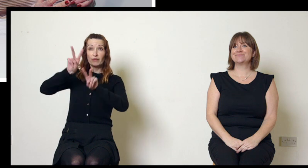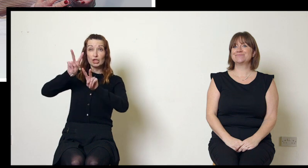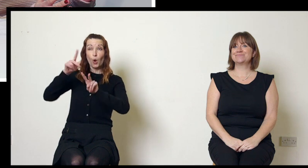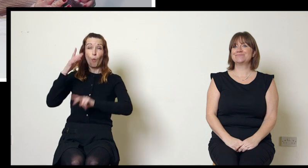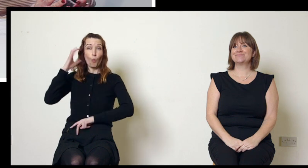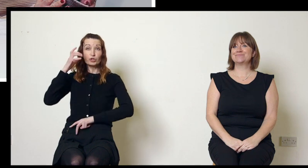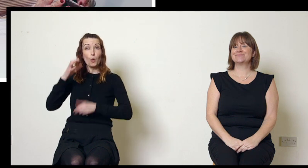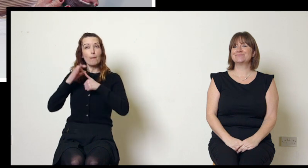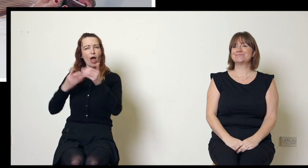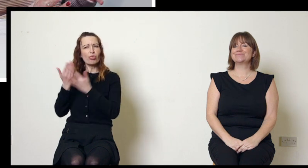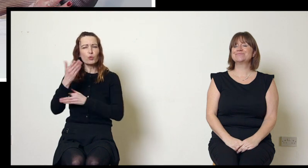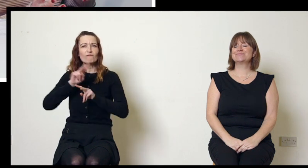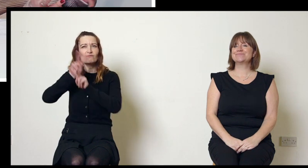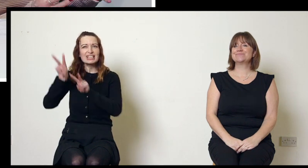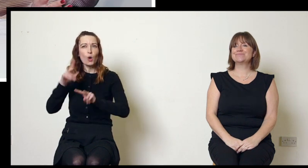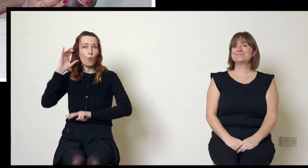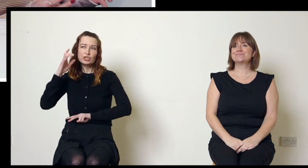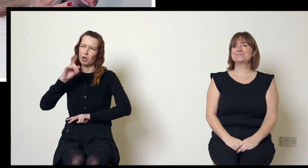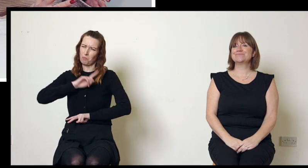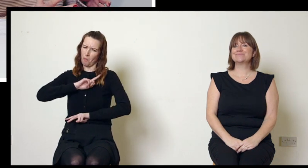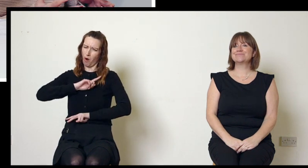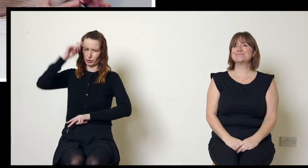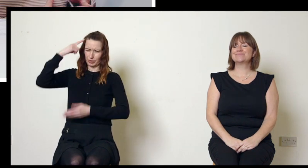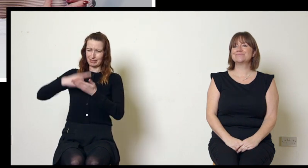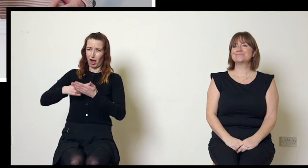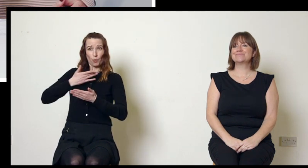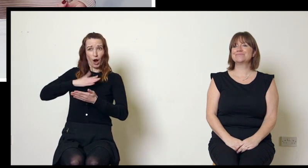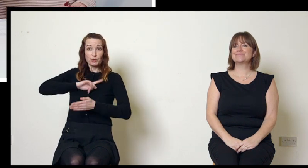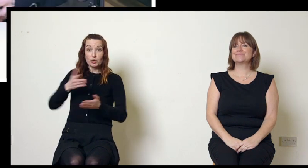Why do you think that's helped? Who's that? Who's that enticed to apply would you say?